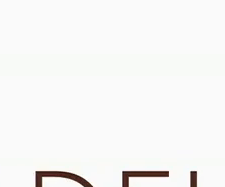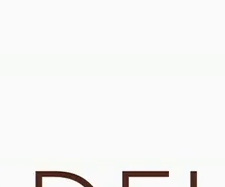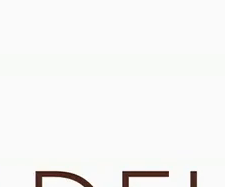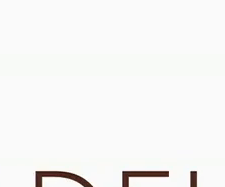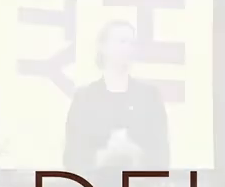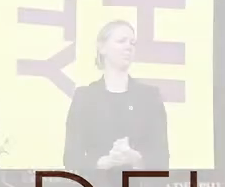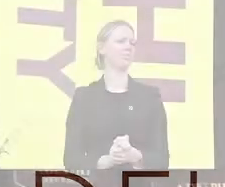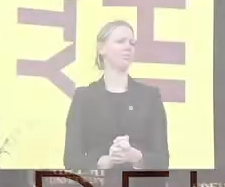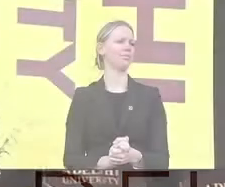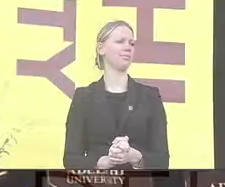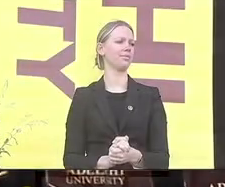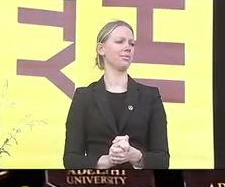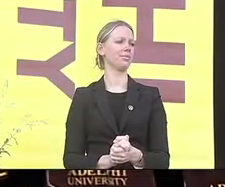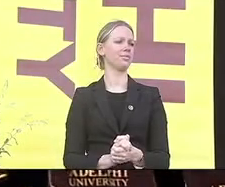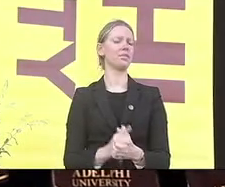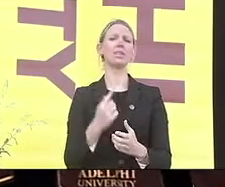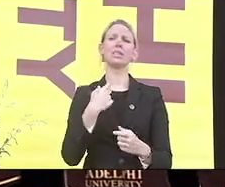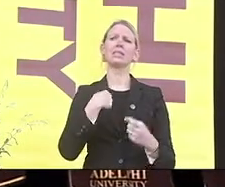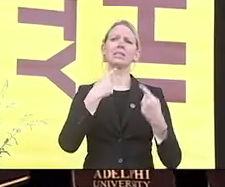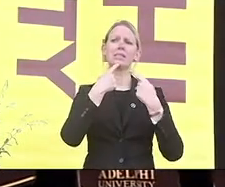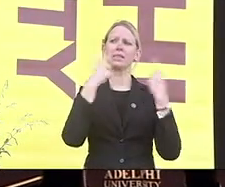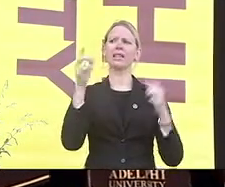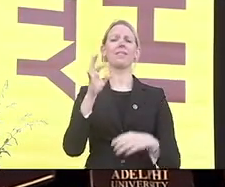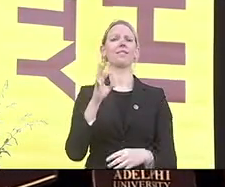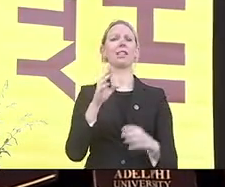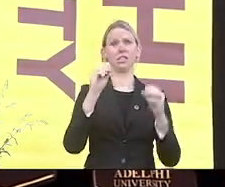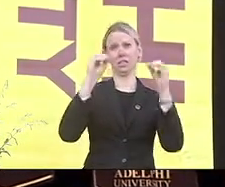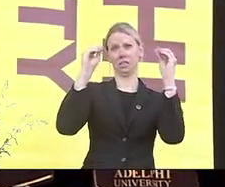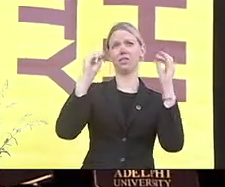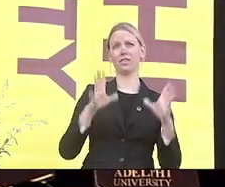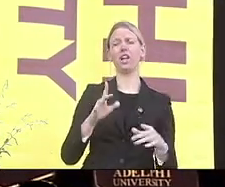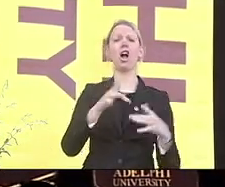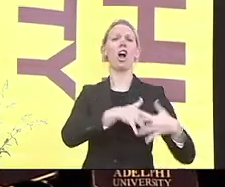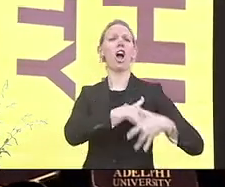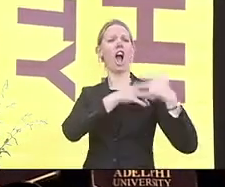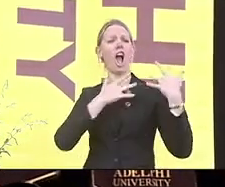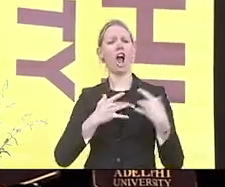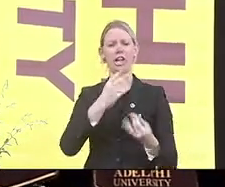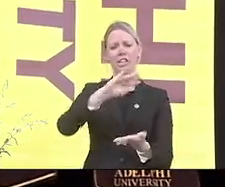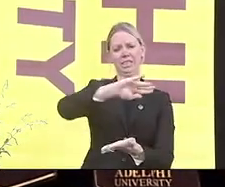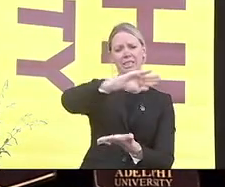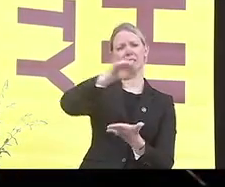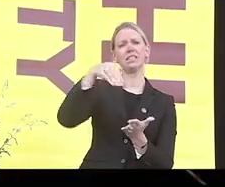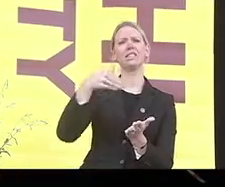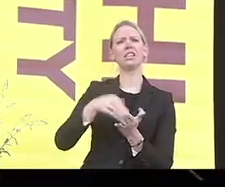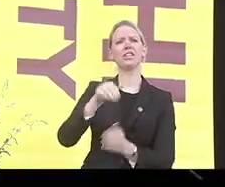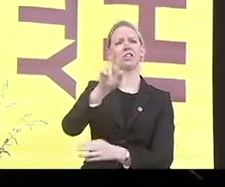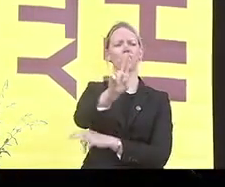It is said that the faculty is the heart and the soul of any University. As the